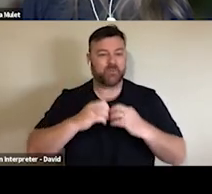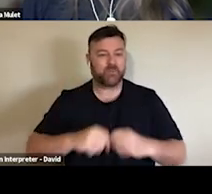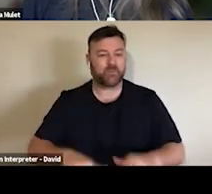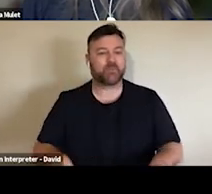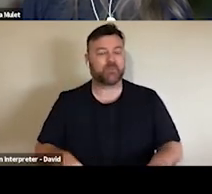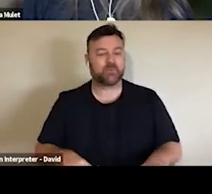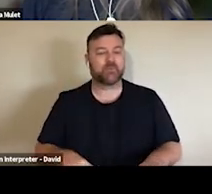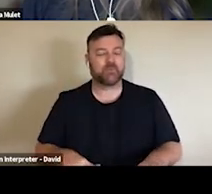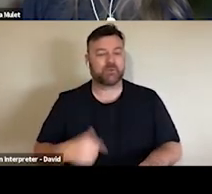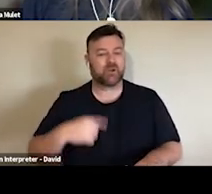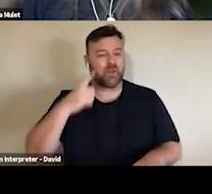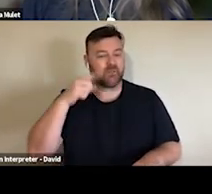were even aggregators like medici.tv and others, all of a sudden you had tens of thousands